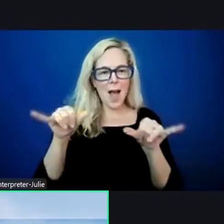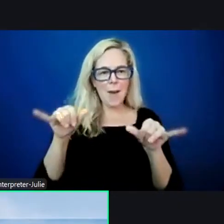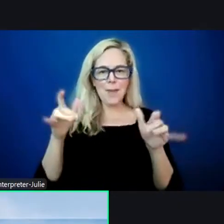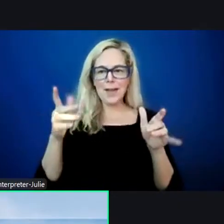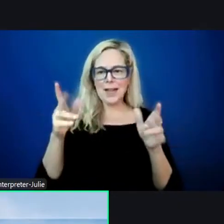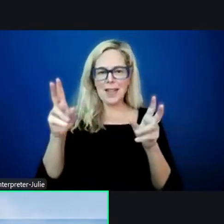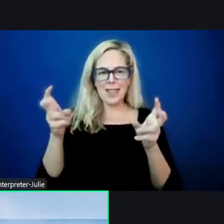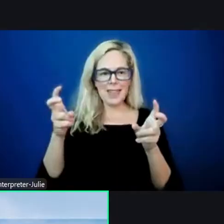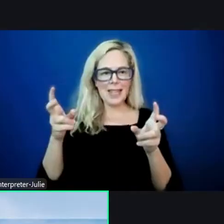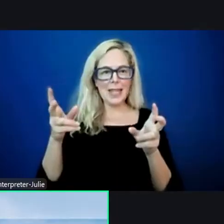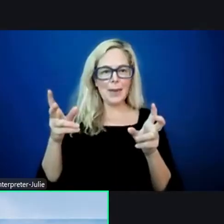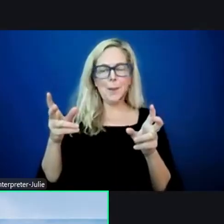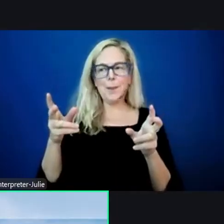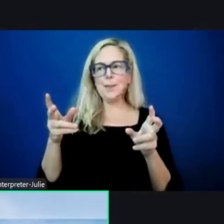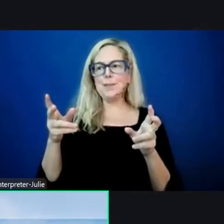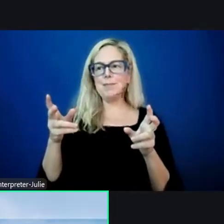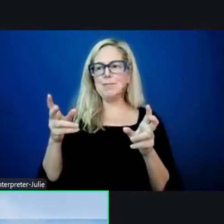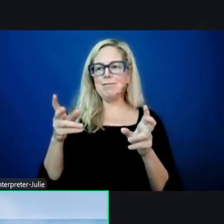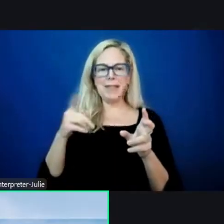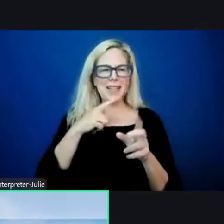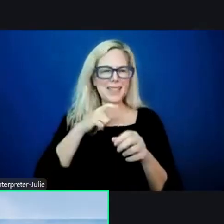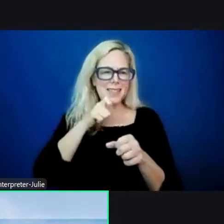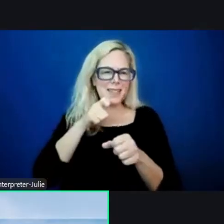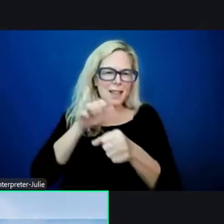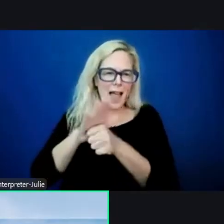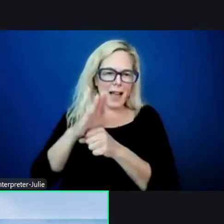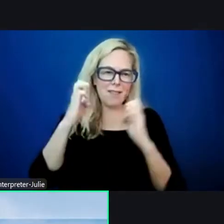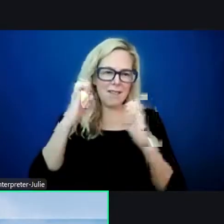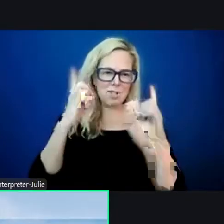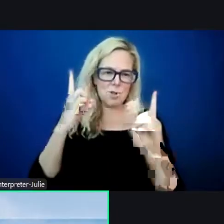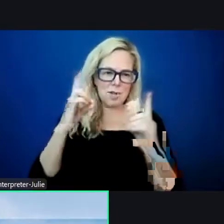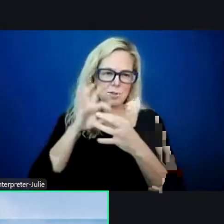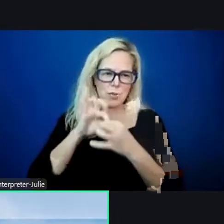education on the provider side about issues related to